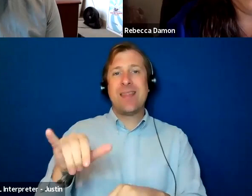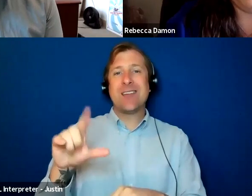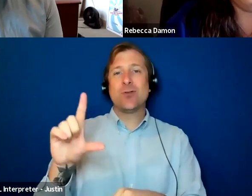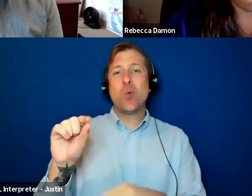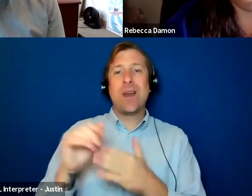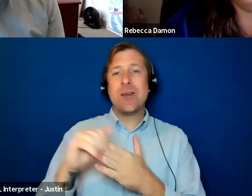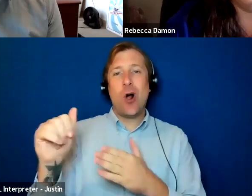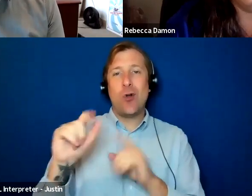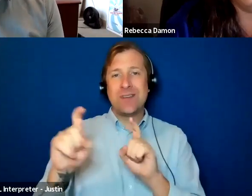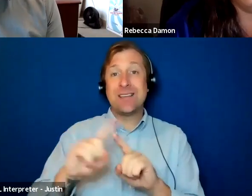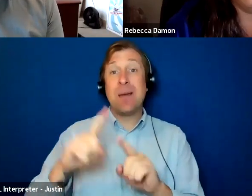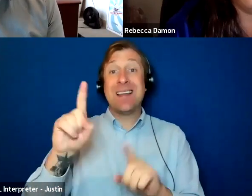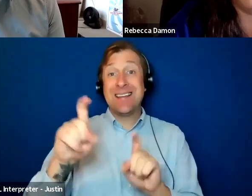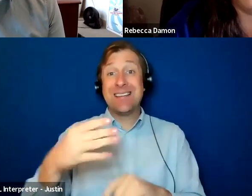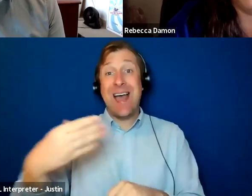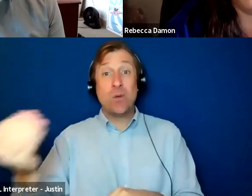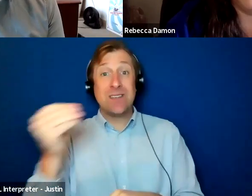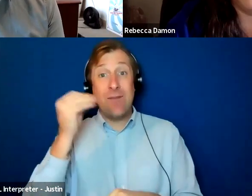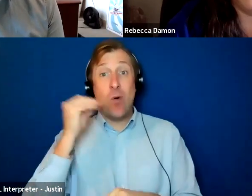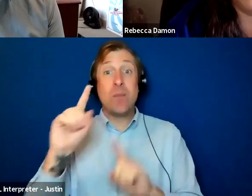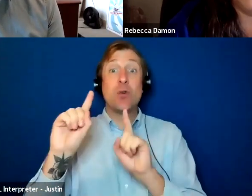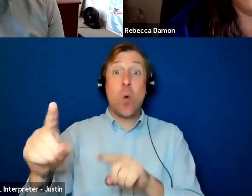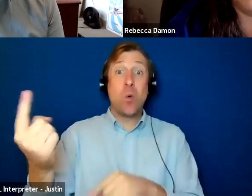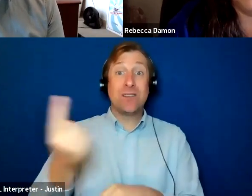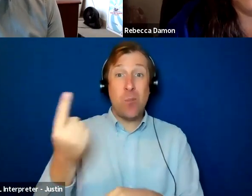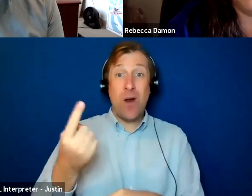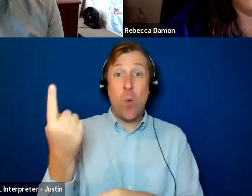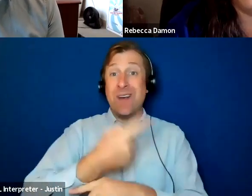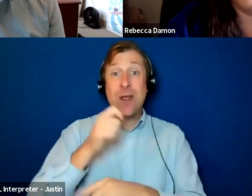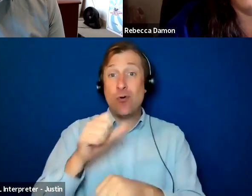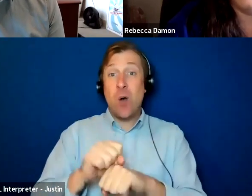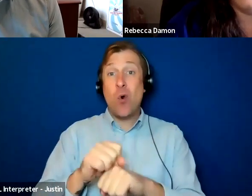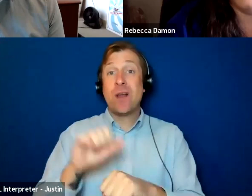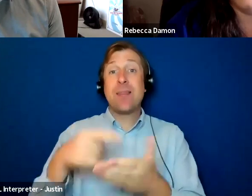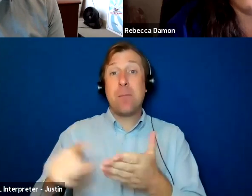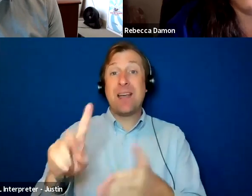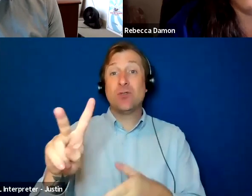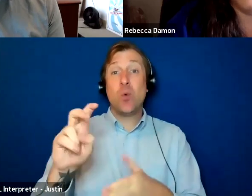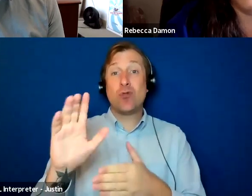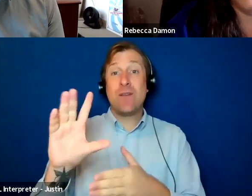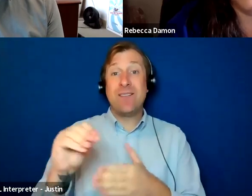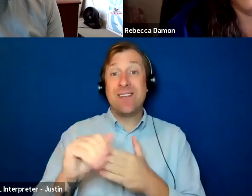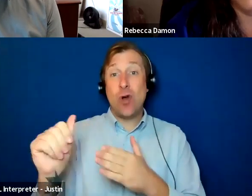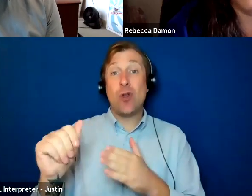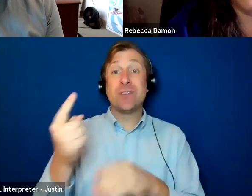But if you're testing out of the home, going to a testing facility on a day you're not doing any other work, it's $250 a day, unless you're a background performer,